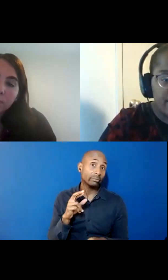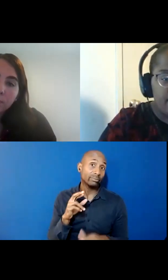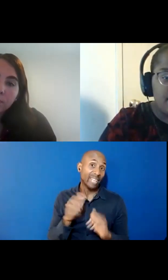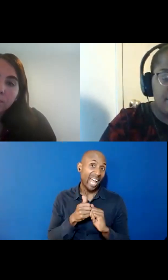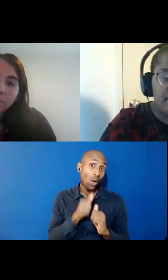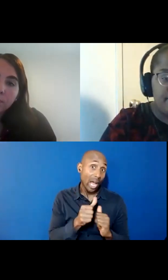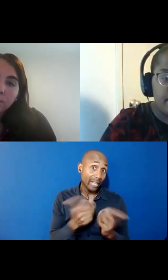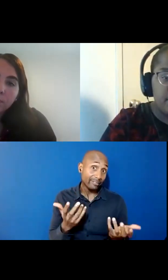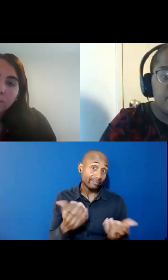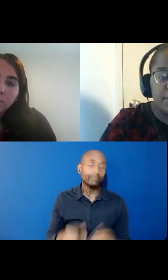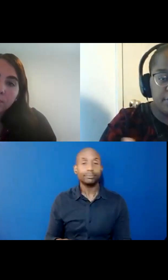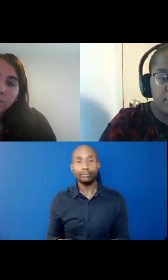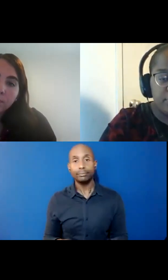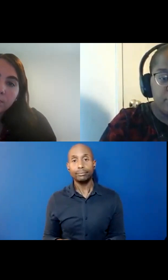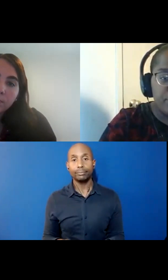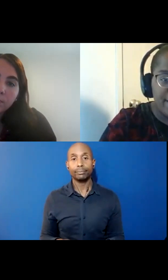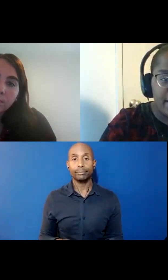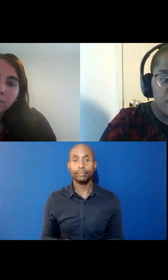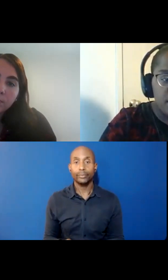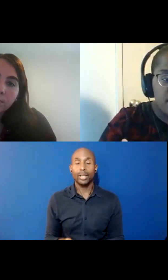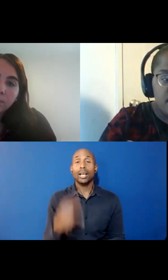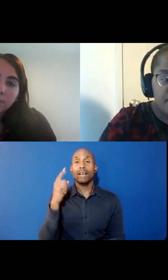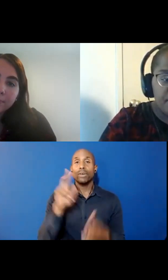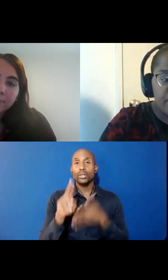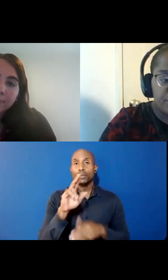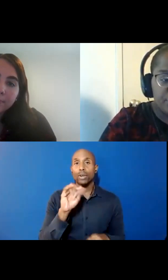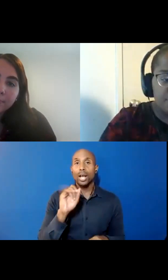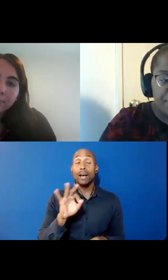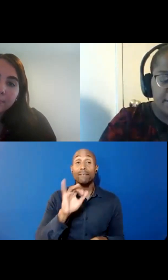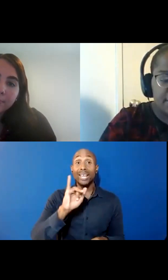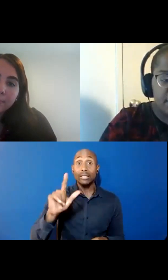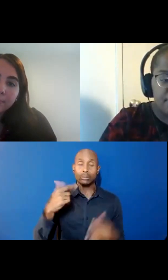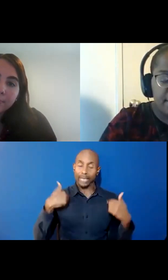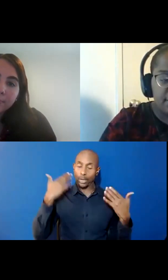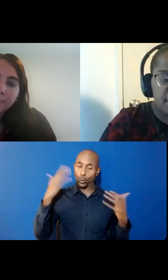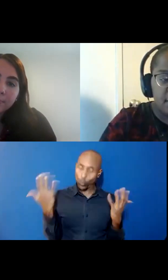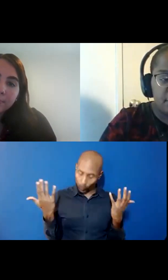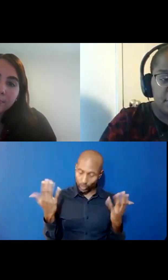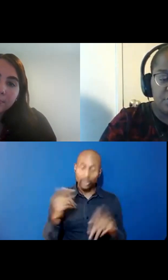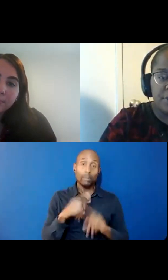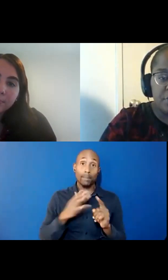I cannot speak for Illinois right now, but my research is basically based on the transition